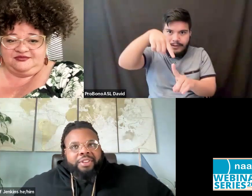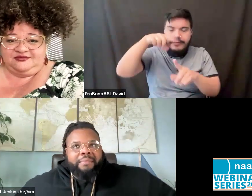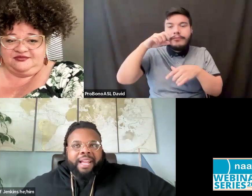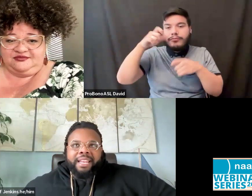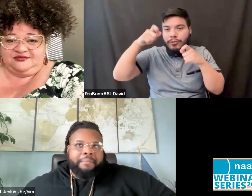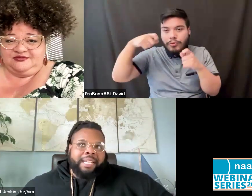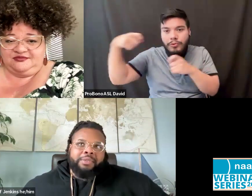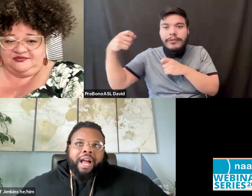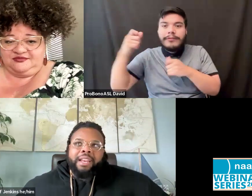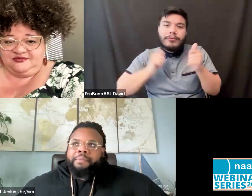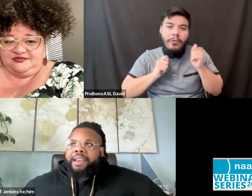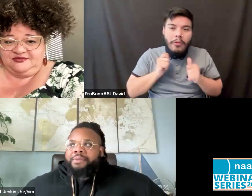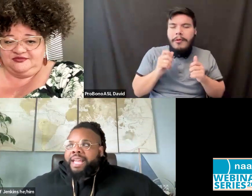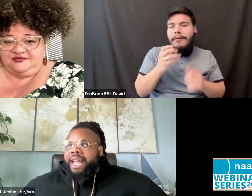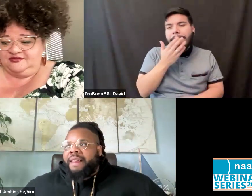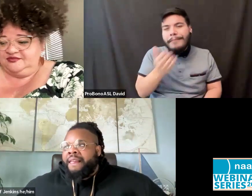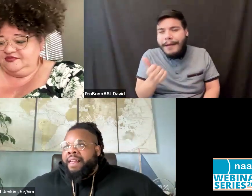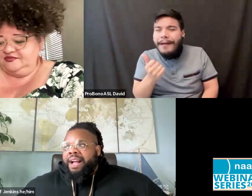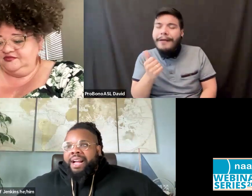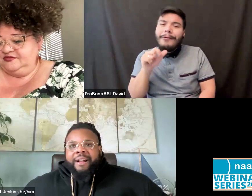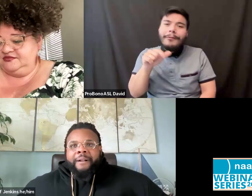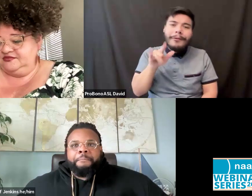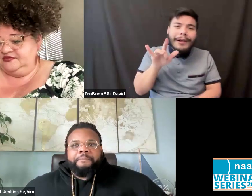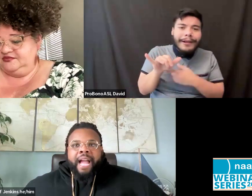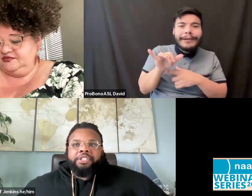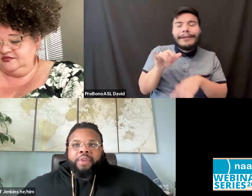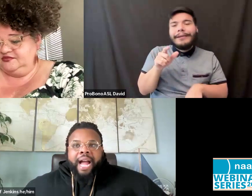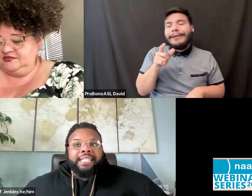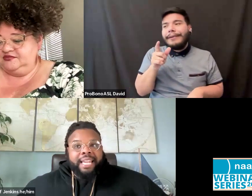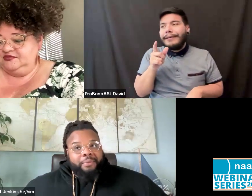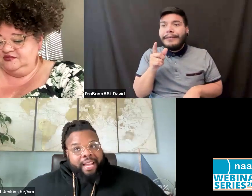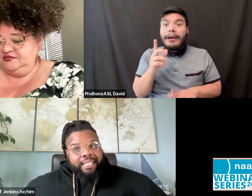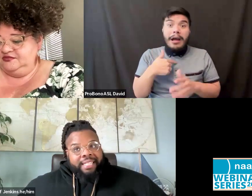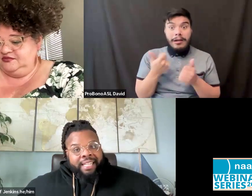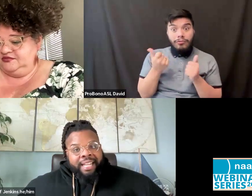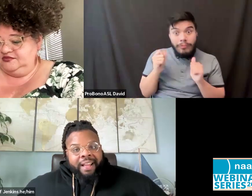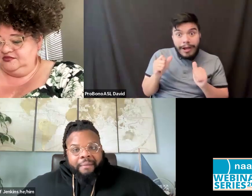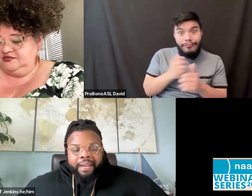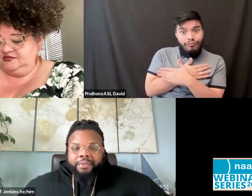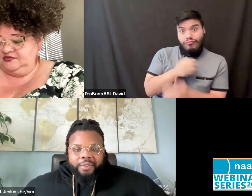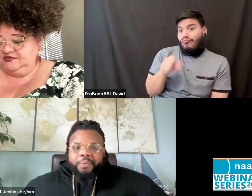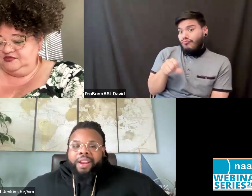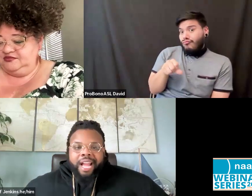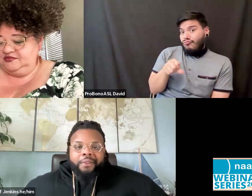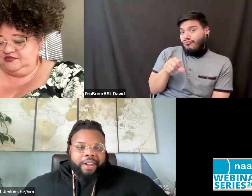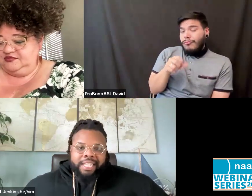Try to make the best quality product we can. I try to get rest, but you rarely got rest.